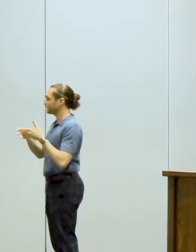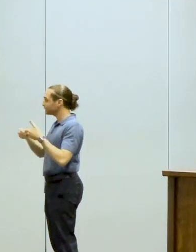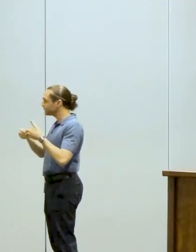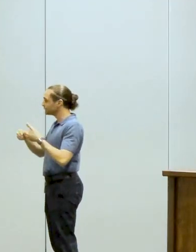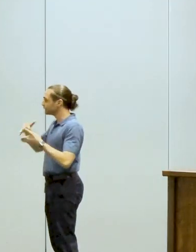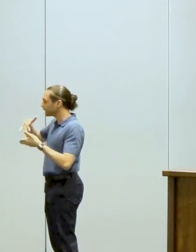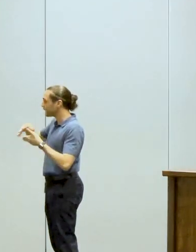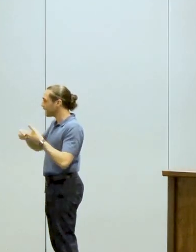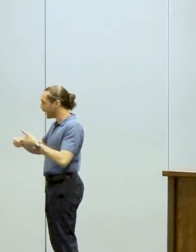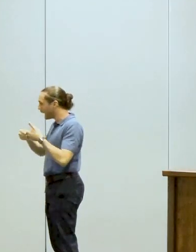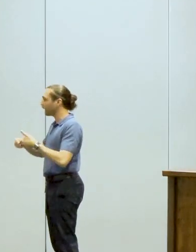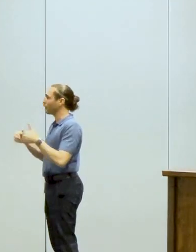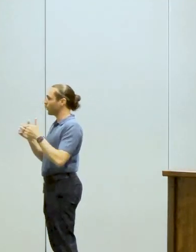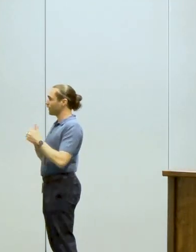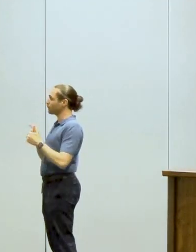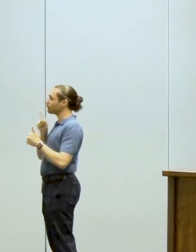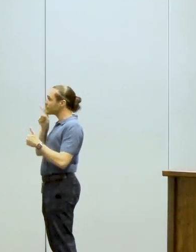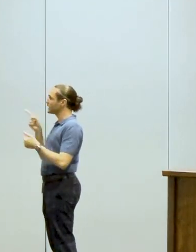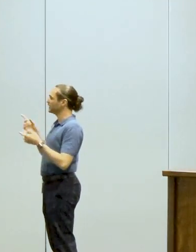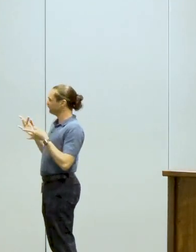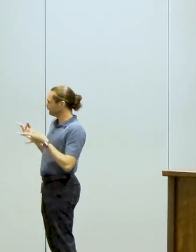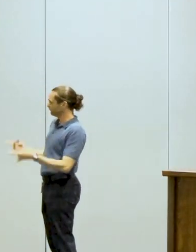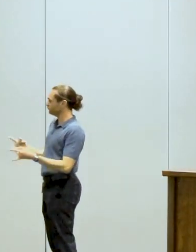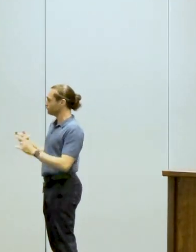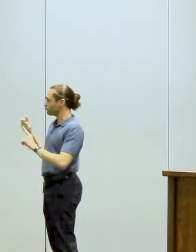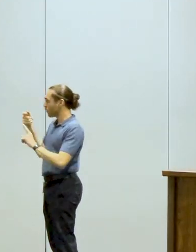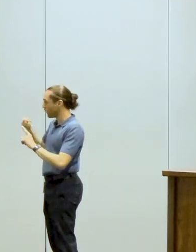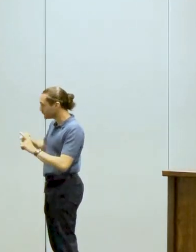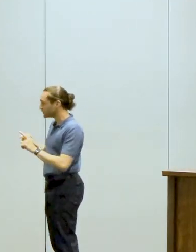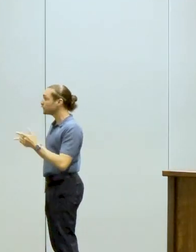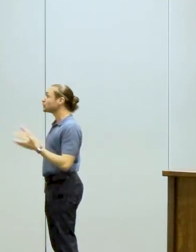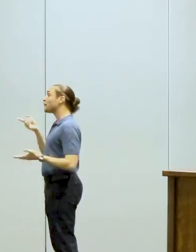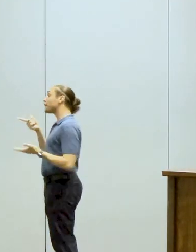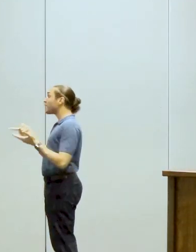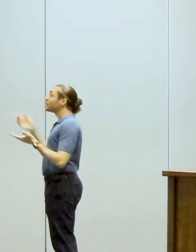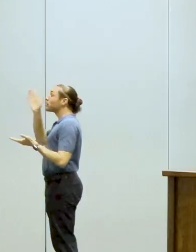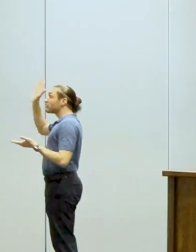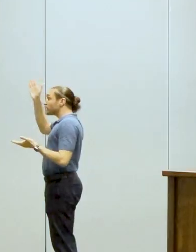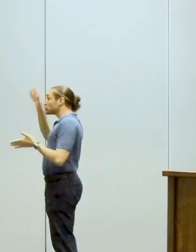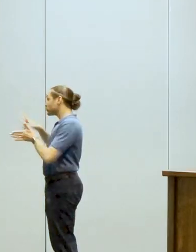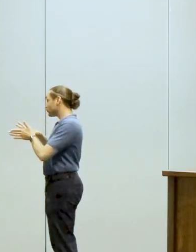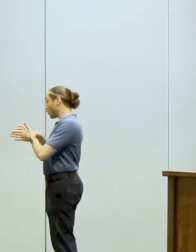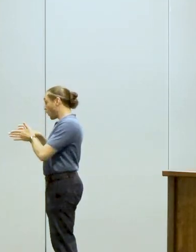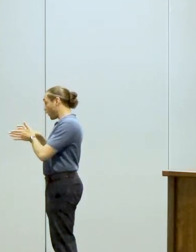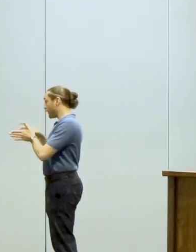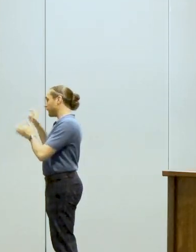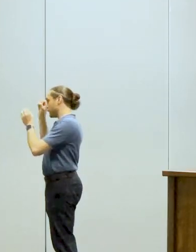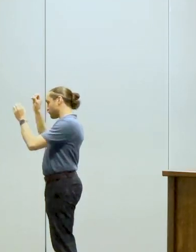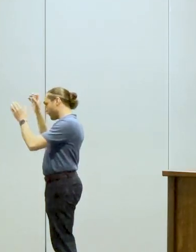transcript, a recorded lecture from the lecture presented by the professor, and you can upload that transcript directly